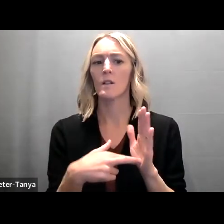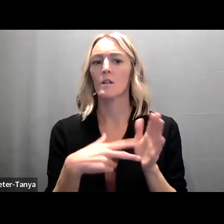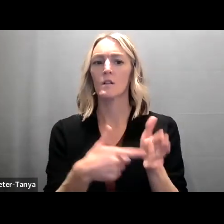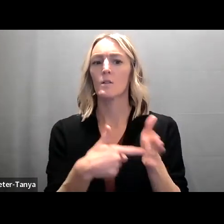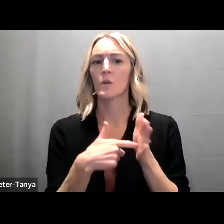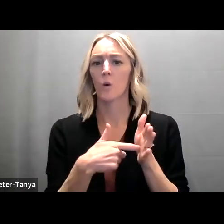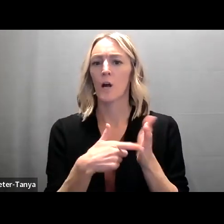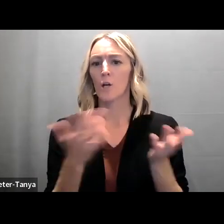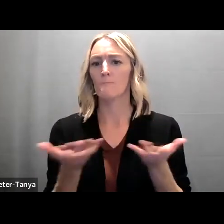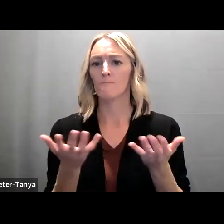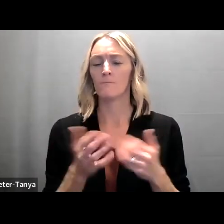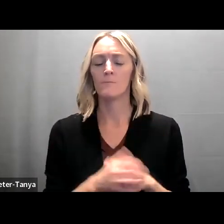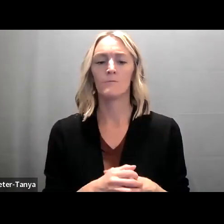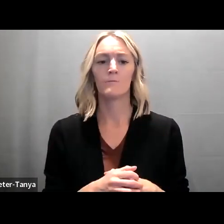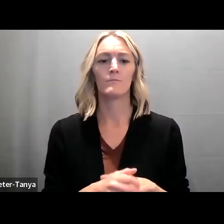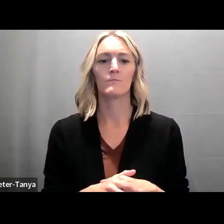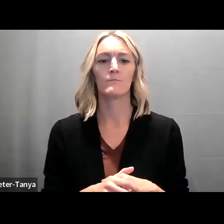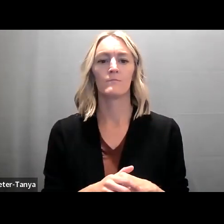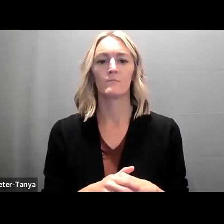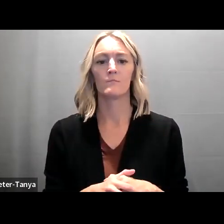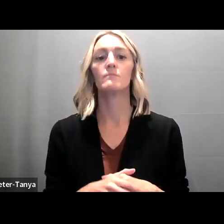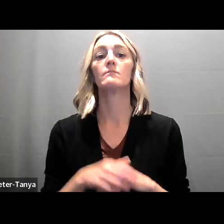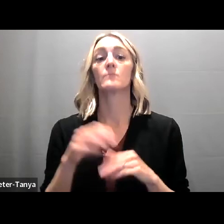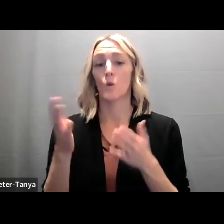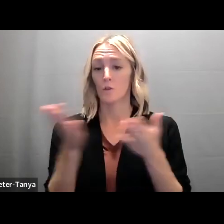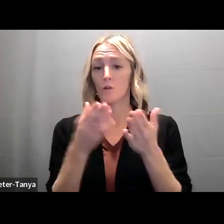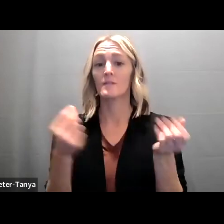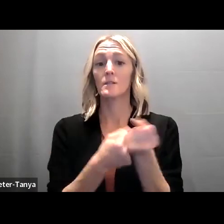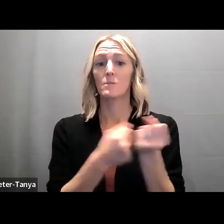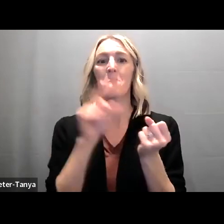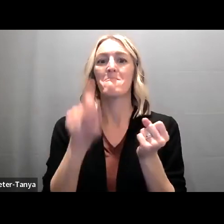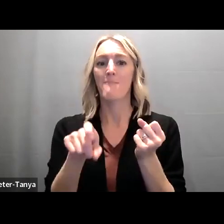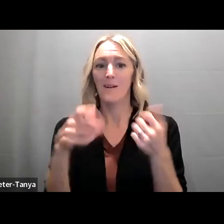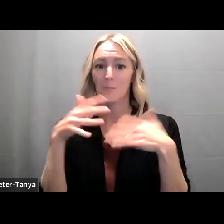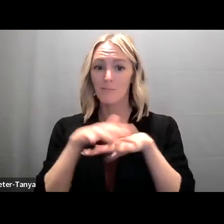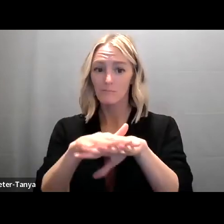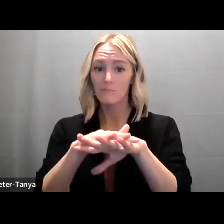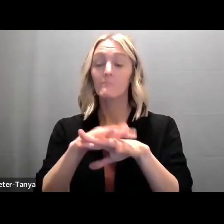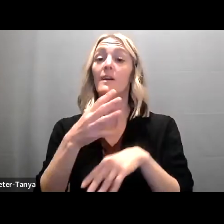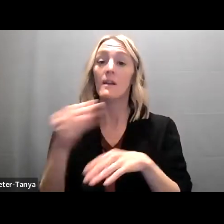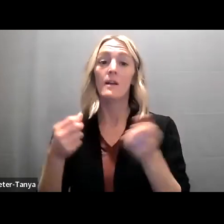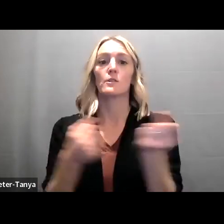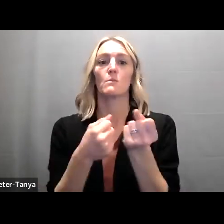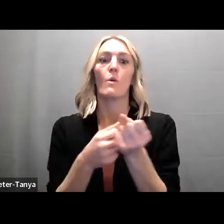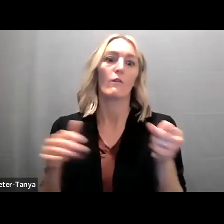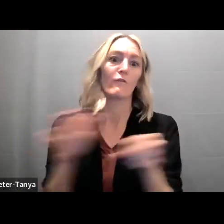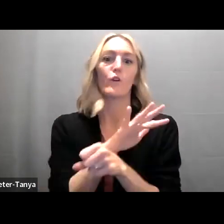It requires they are integrated and support full access to the greater community.